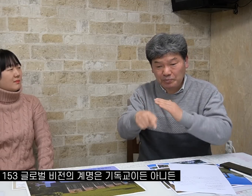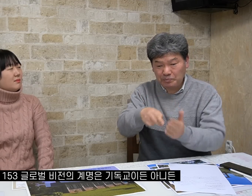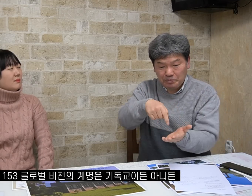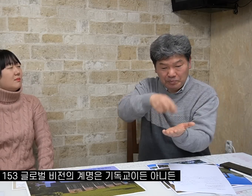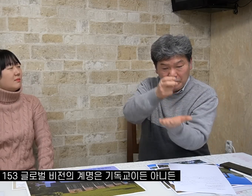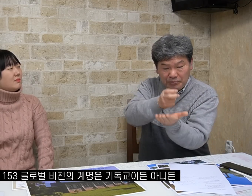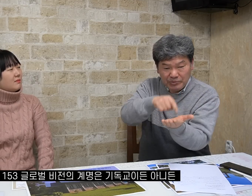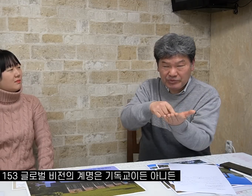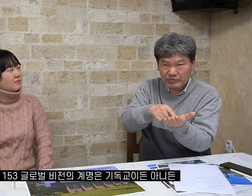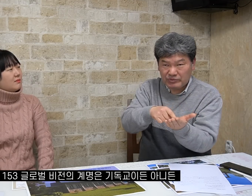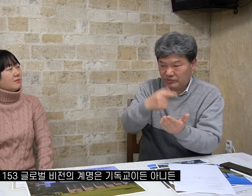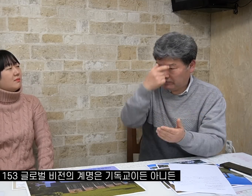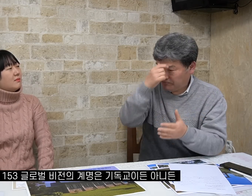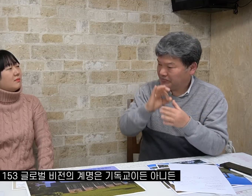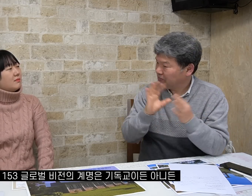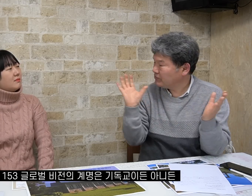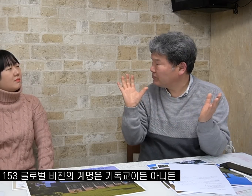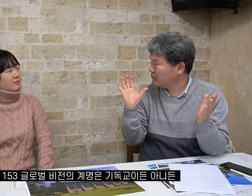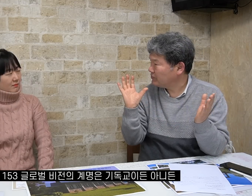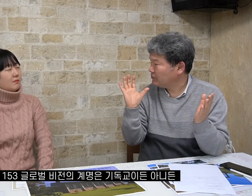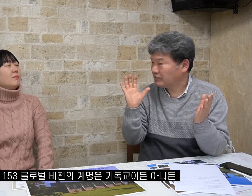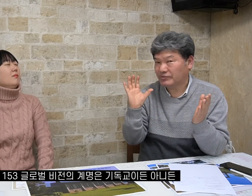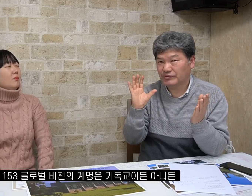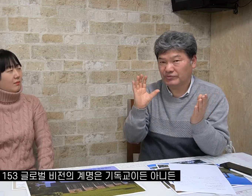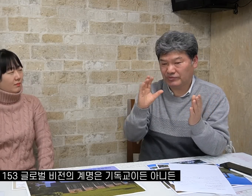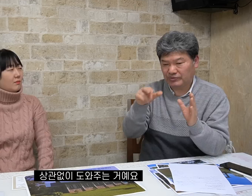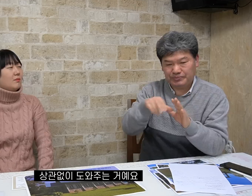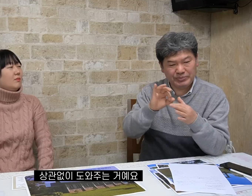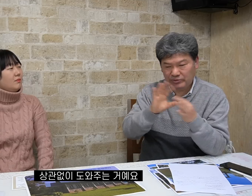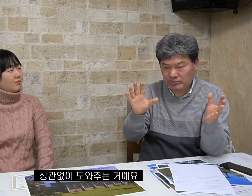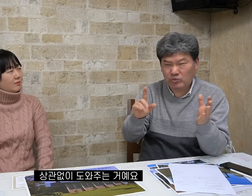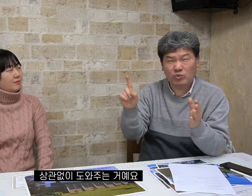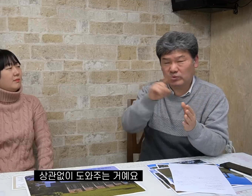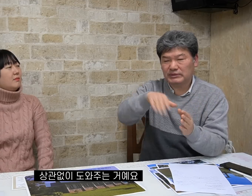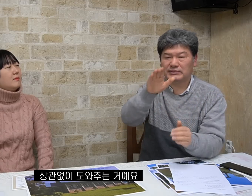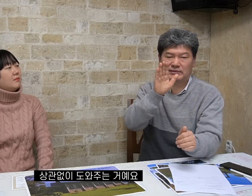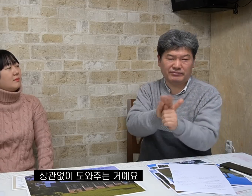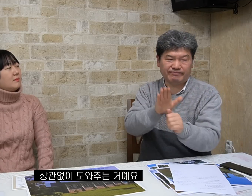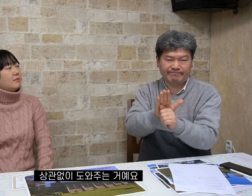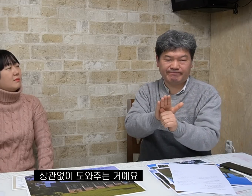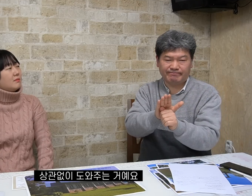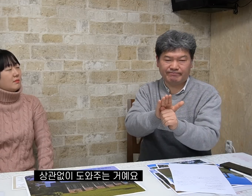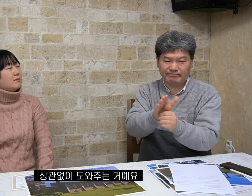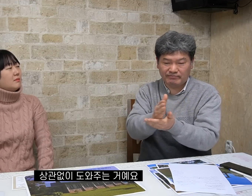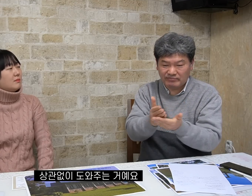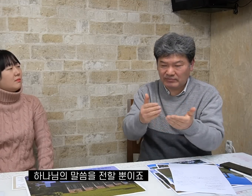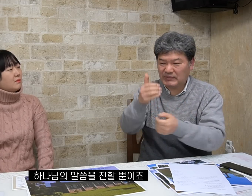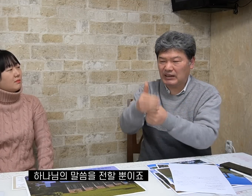whether Christian or not.